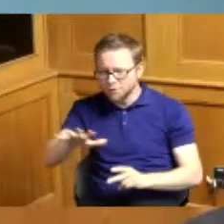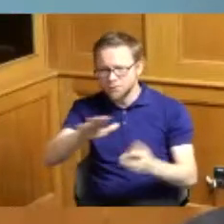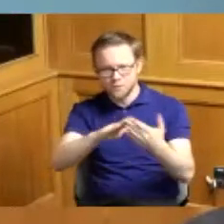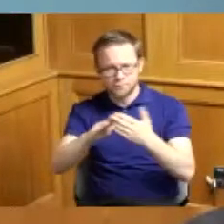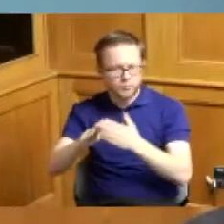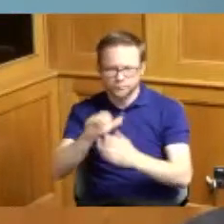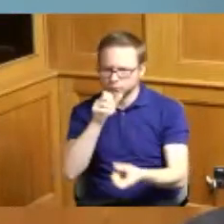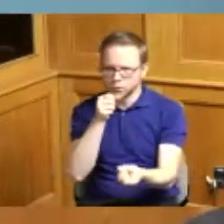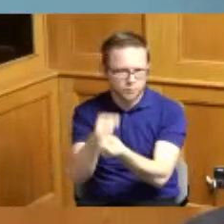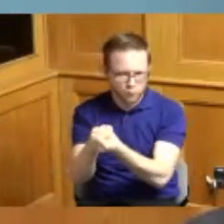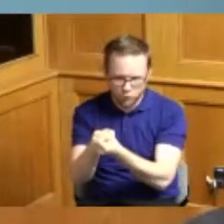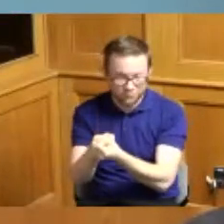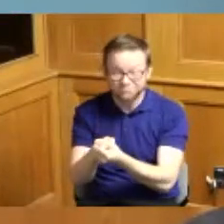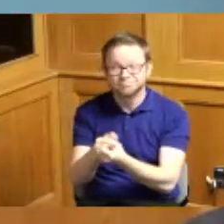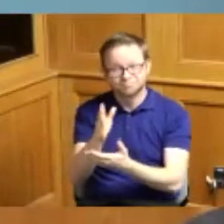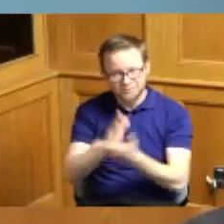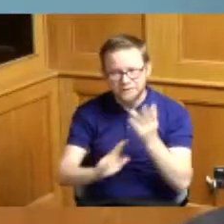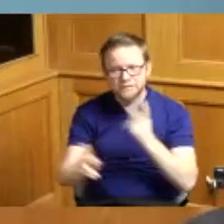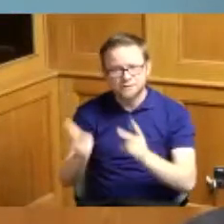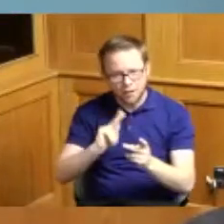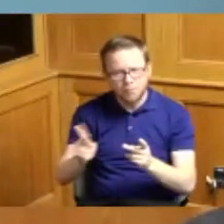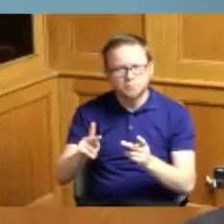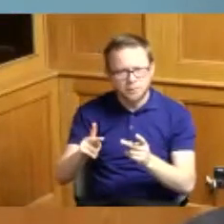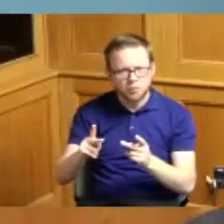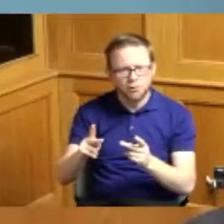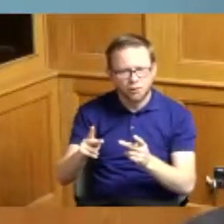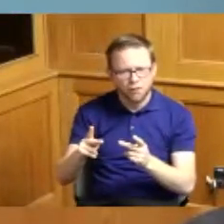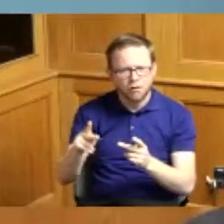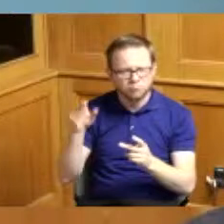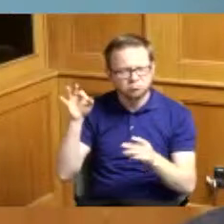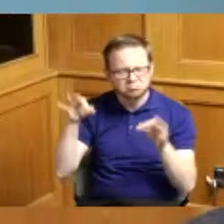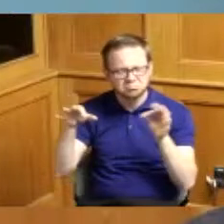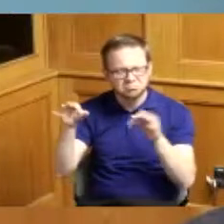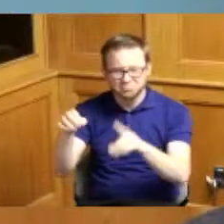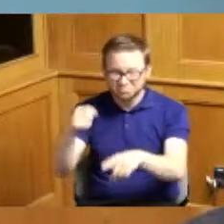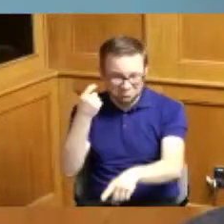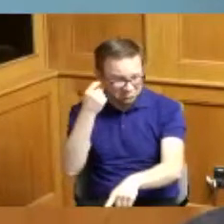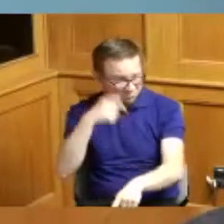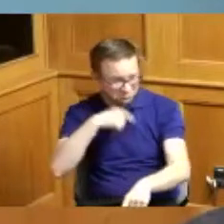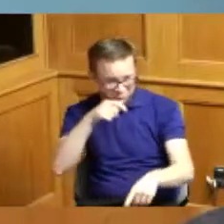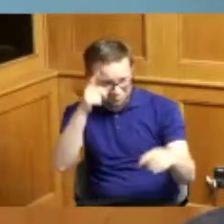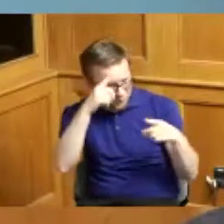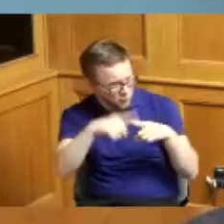and I've received some information from some that are not in agreement with it so at this point I'd